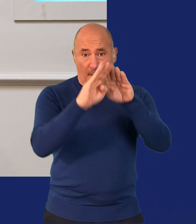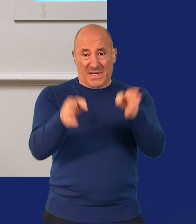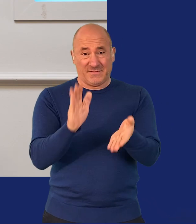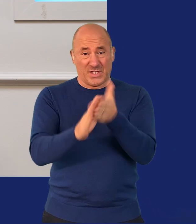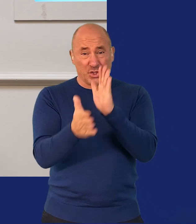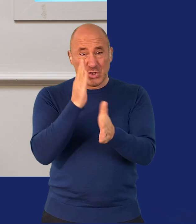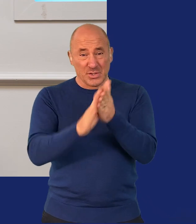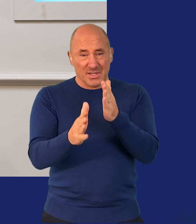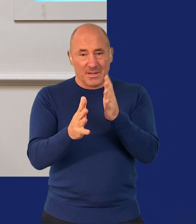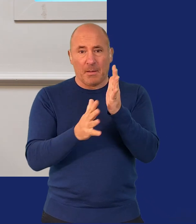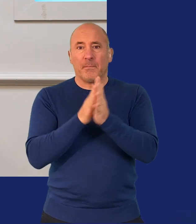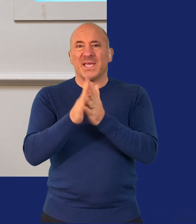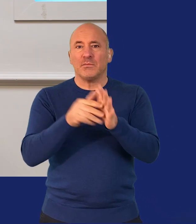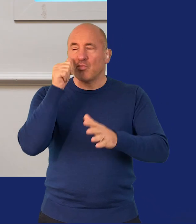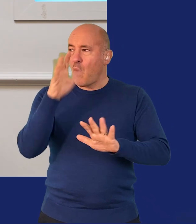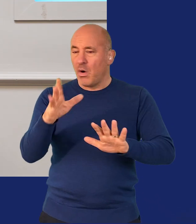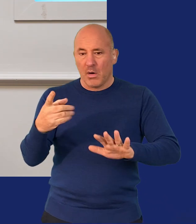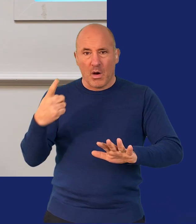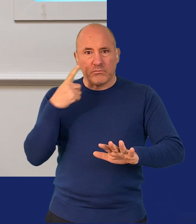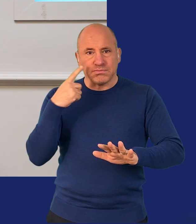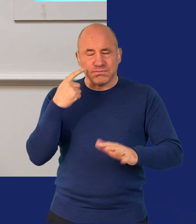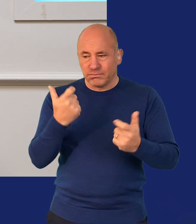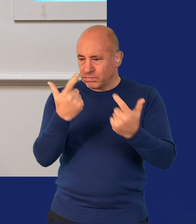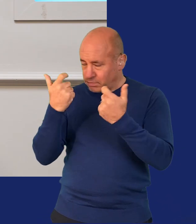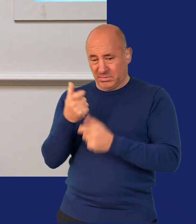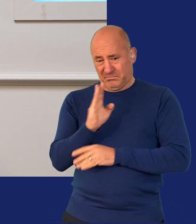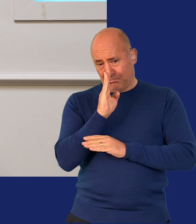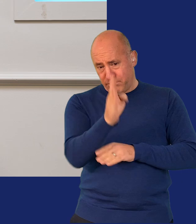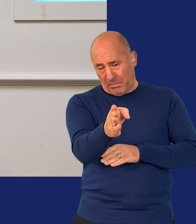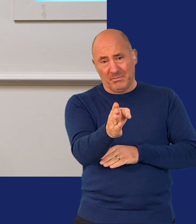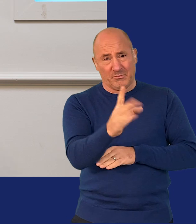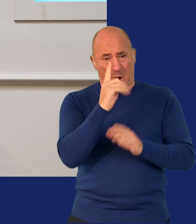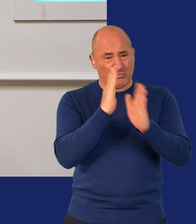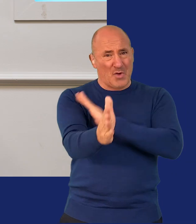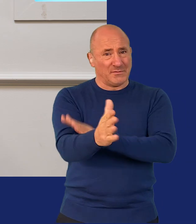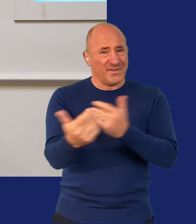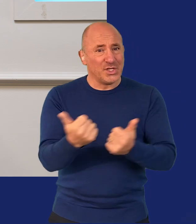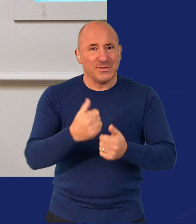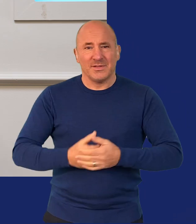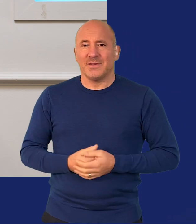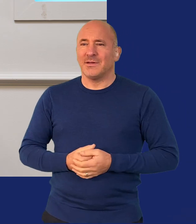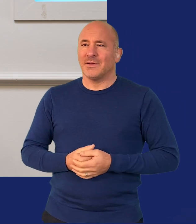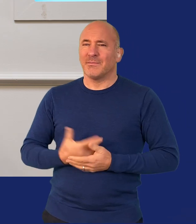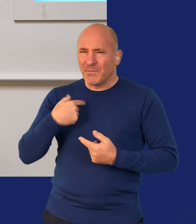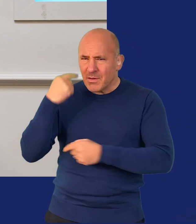Um, you know, it makes it so much easier to find. And, um, it makes me think about, you know, educational training.